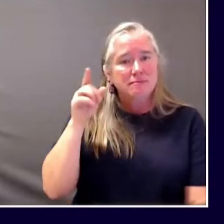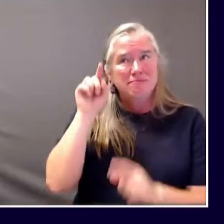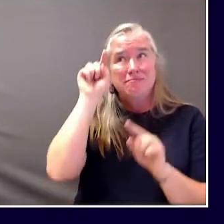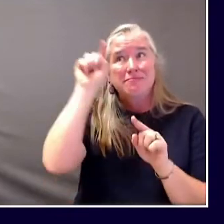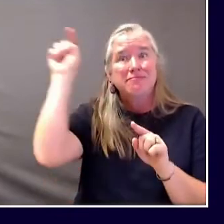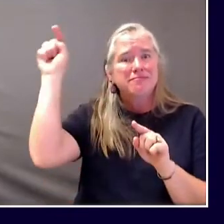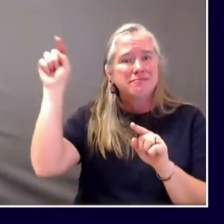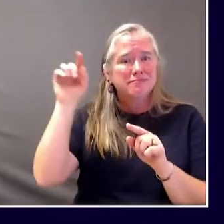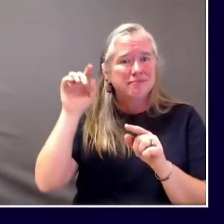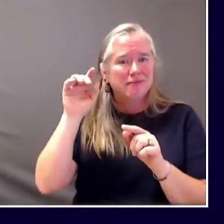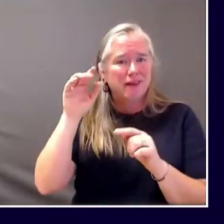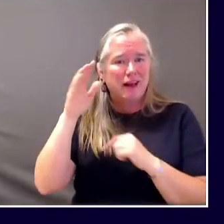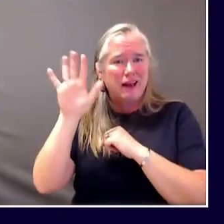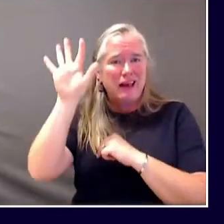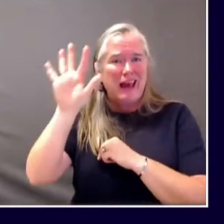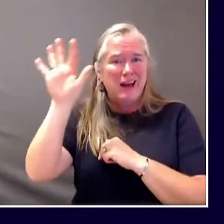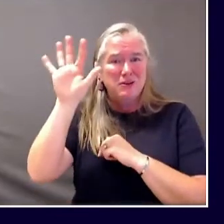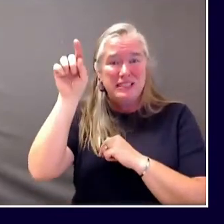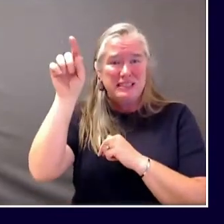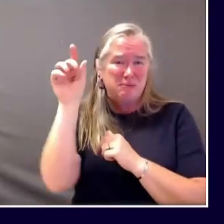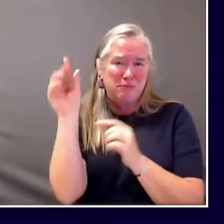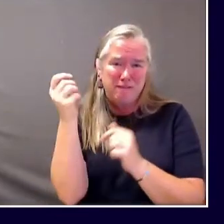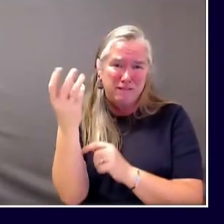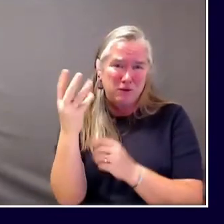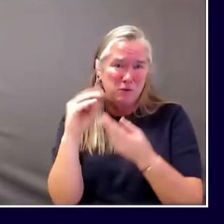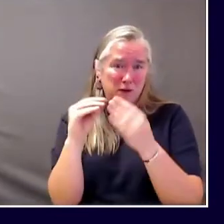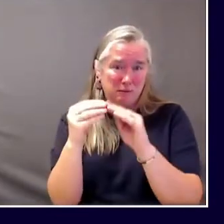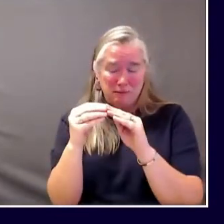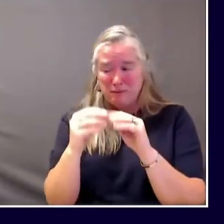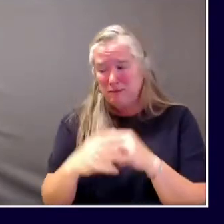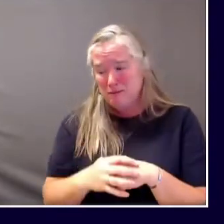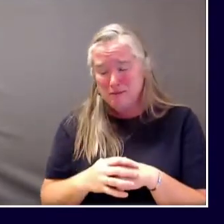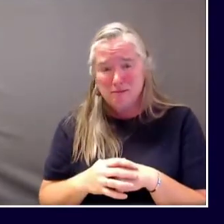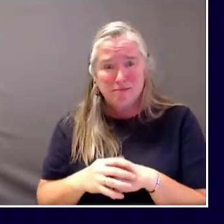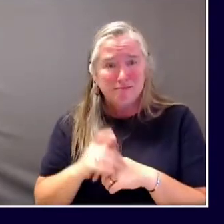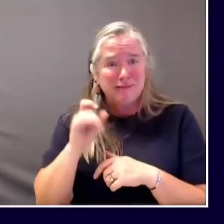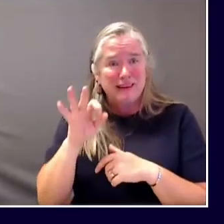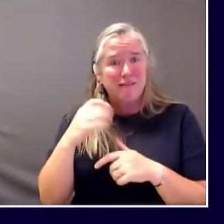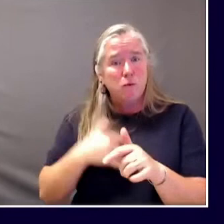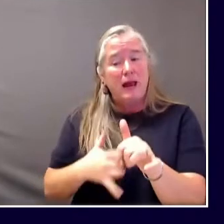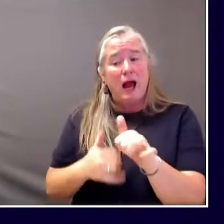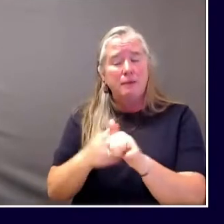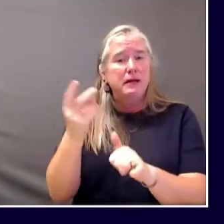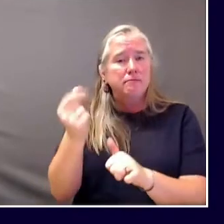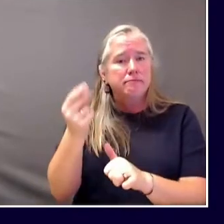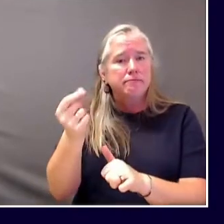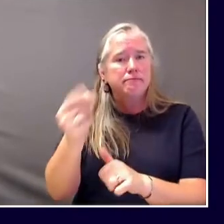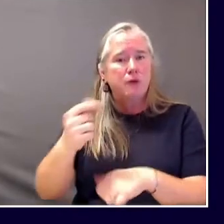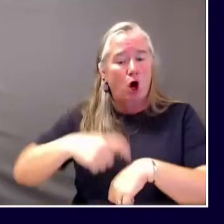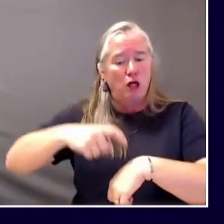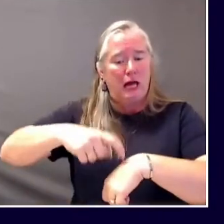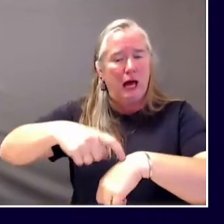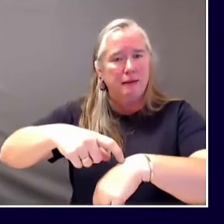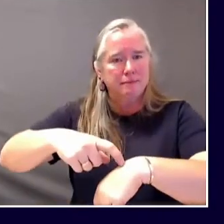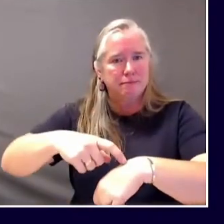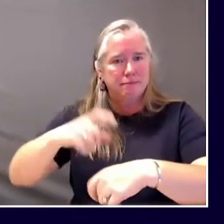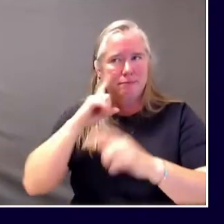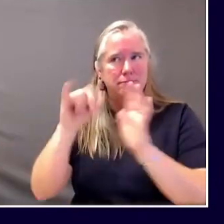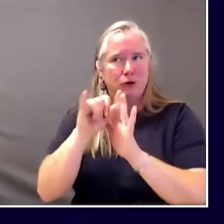individual can't connect to case with someone who they may have known it the zip code who is